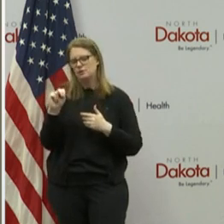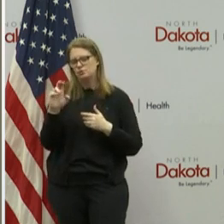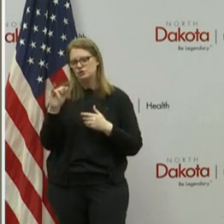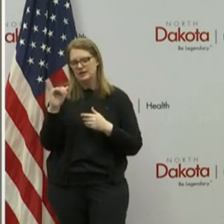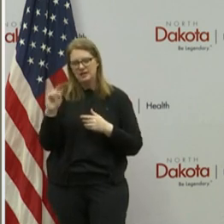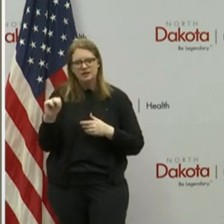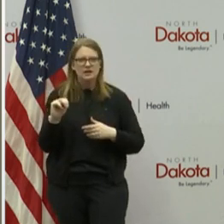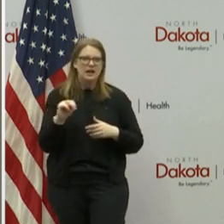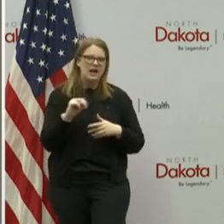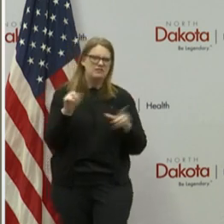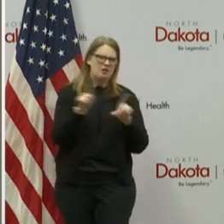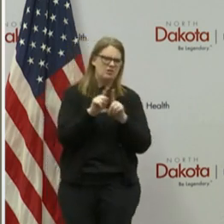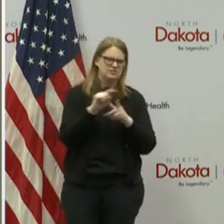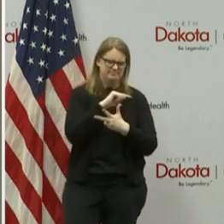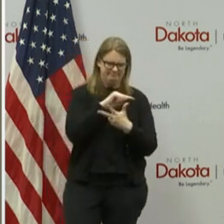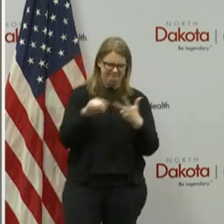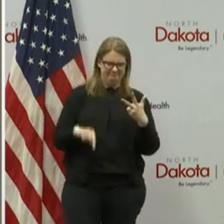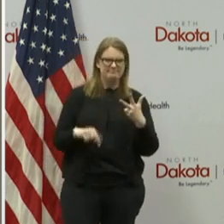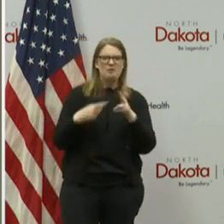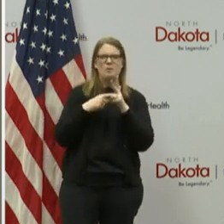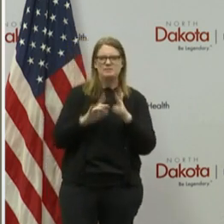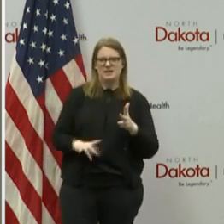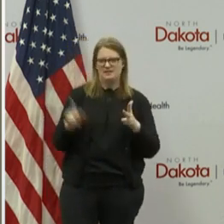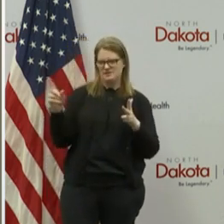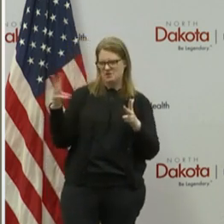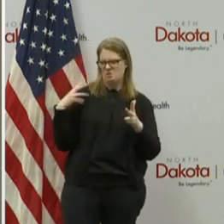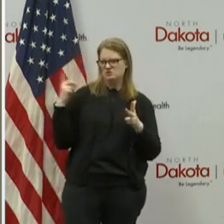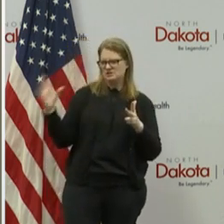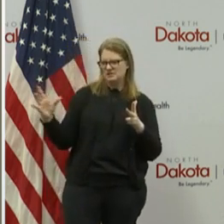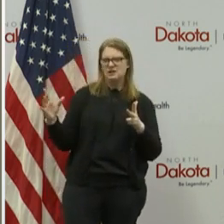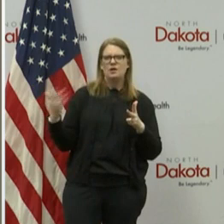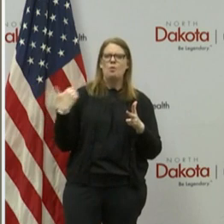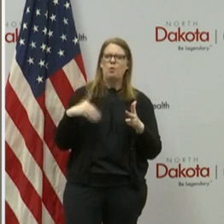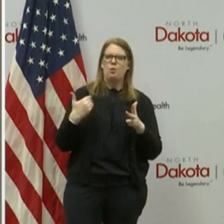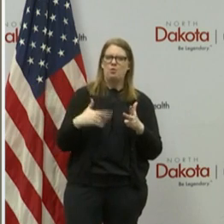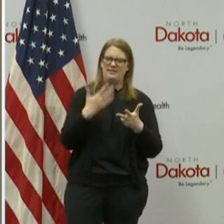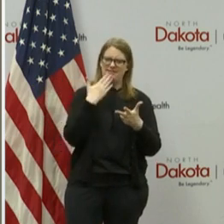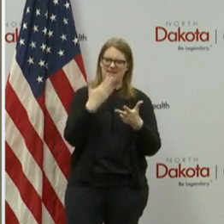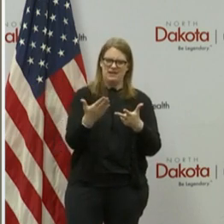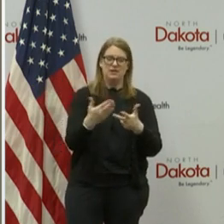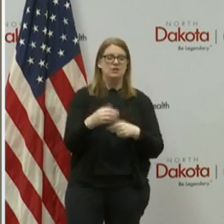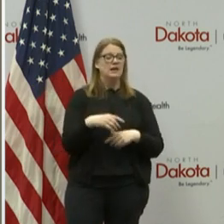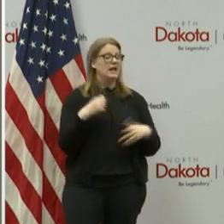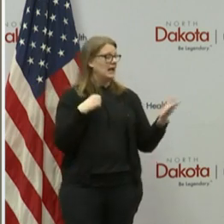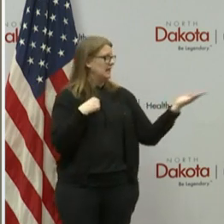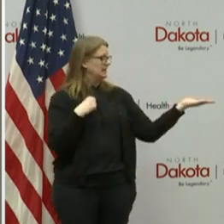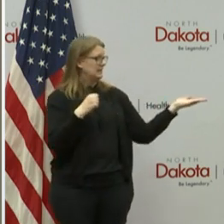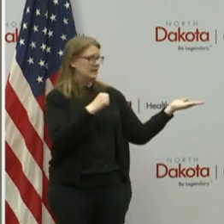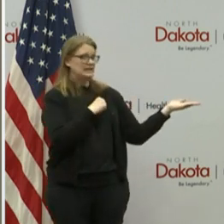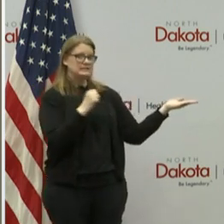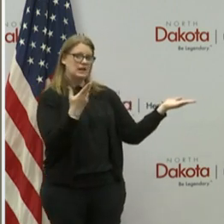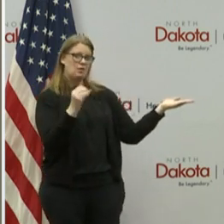SECRETARY MNUCHUN. WE ARE ESPECIALLY THANKFUL TO